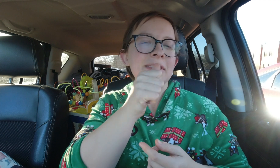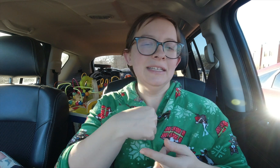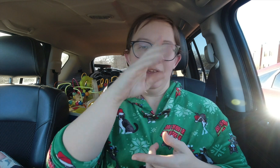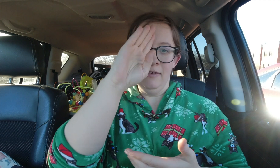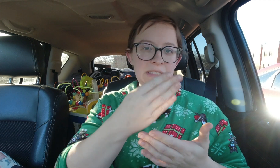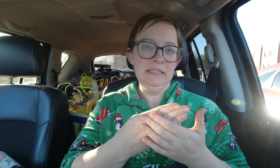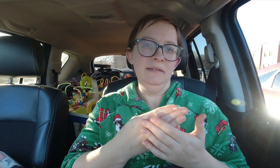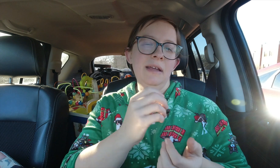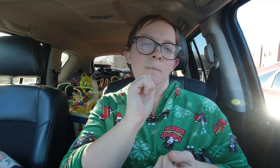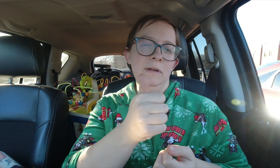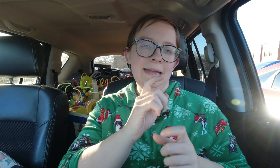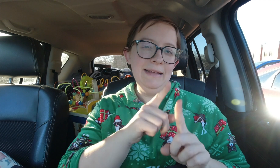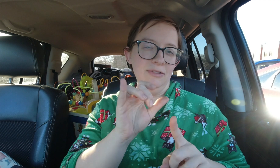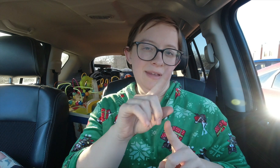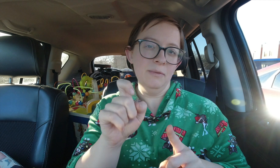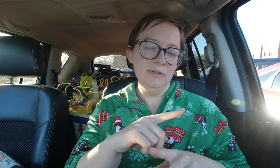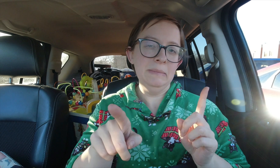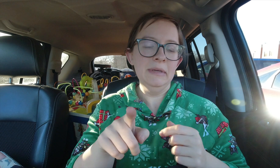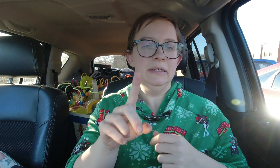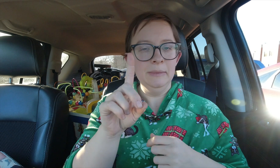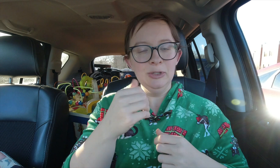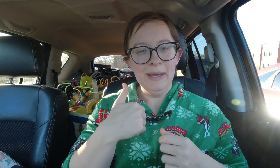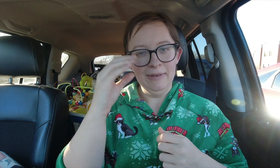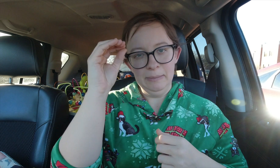So privacy reasons for my son, I'm not gonna answer that question.